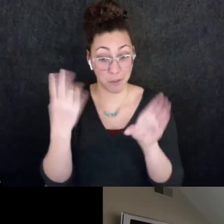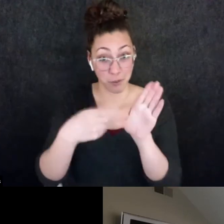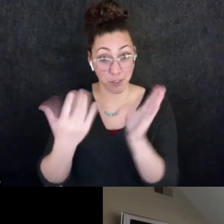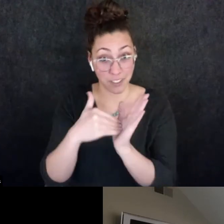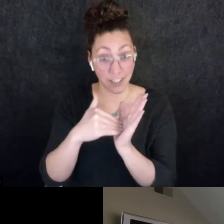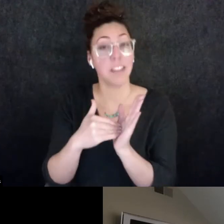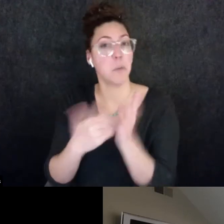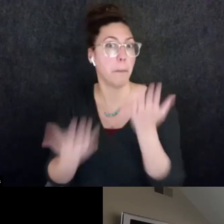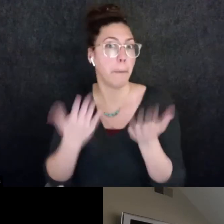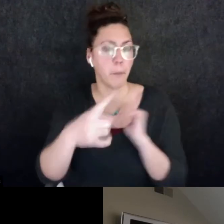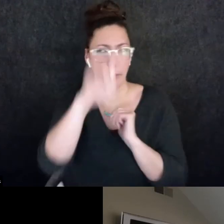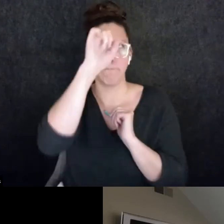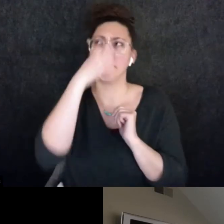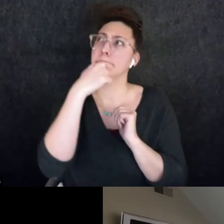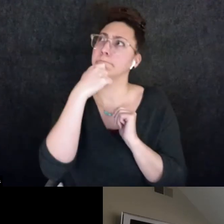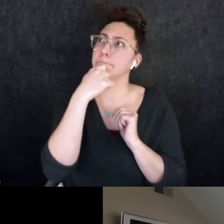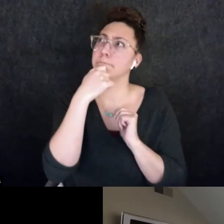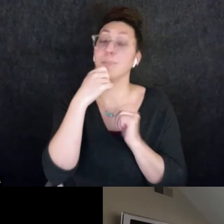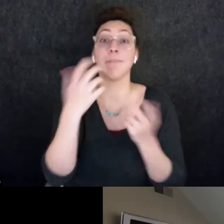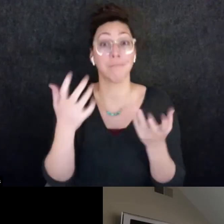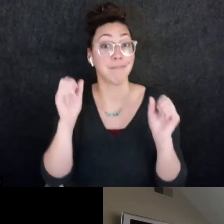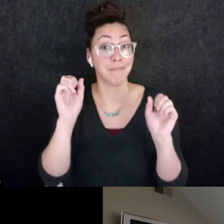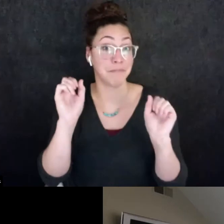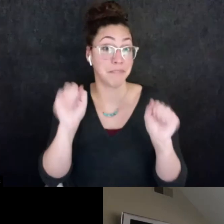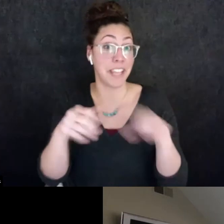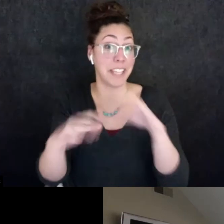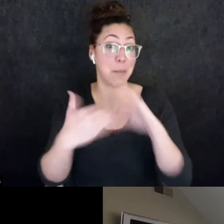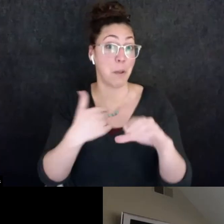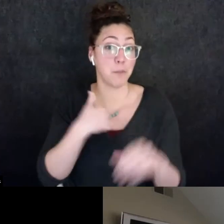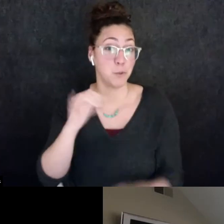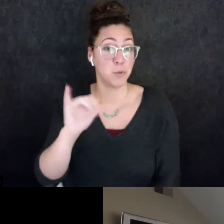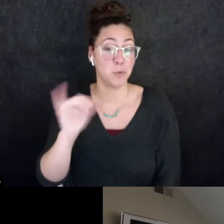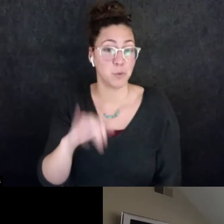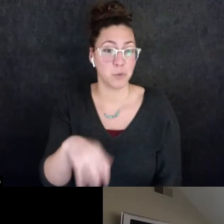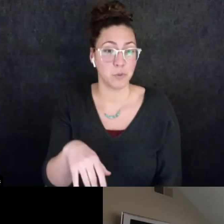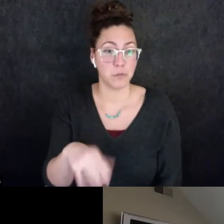the meantime, please feel free to send me an email. I also do hold office hours on